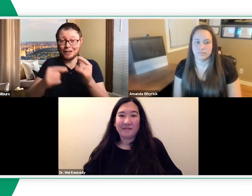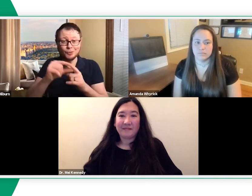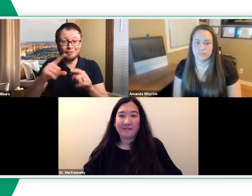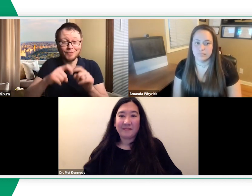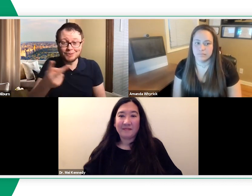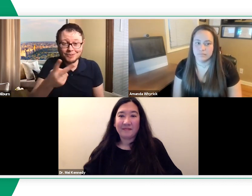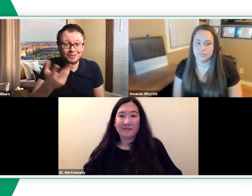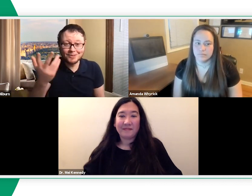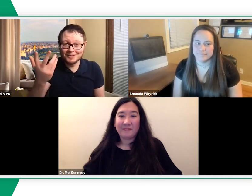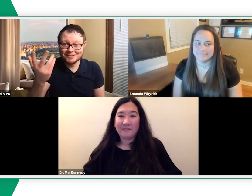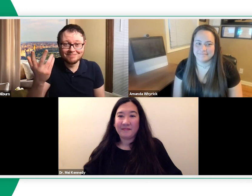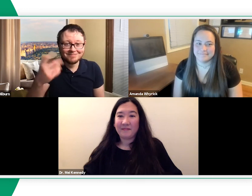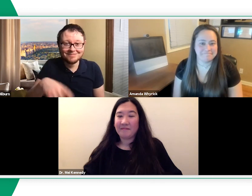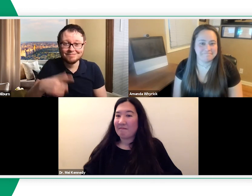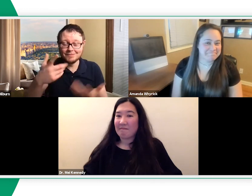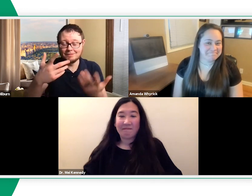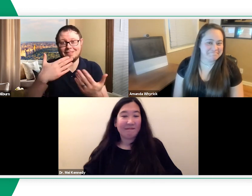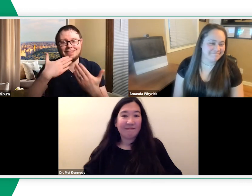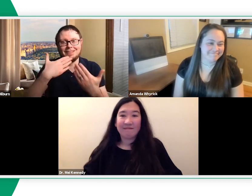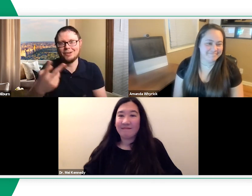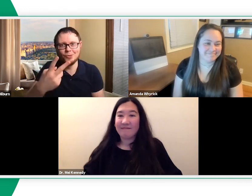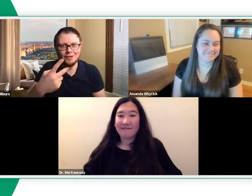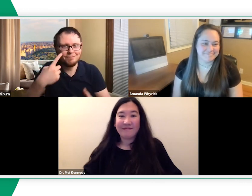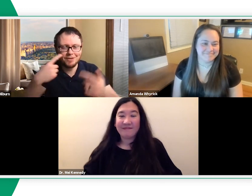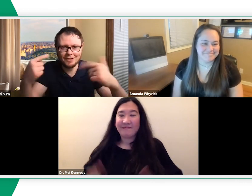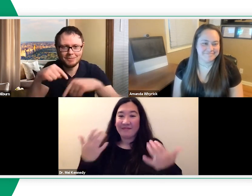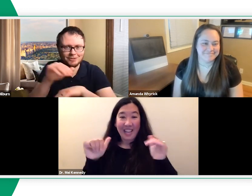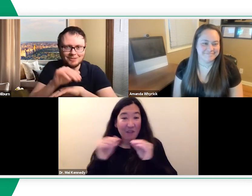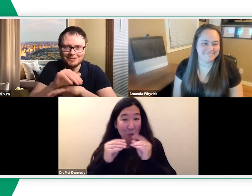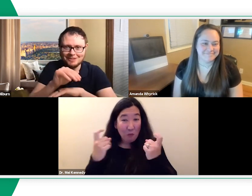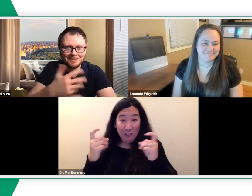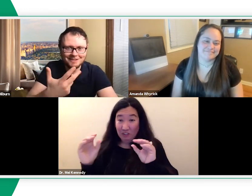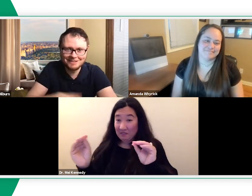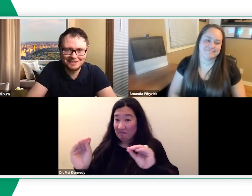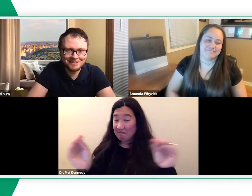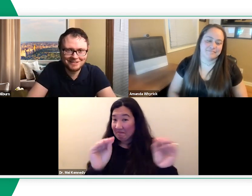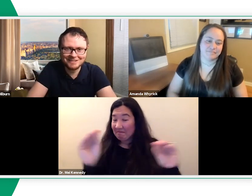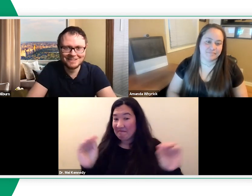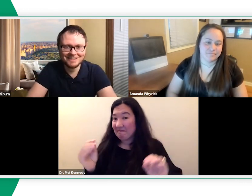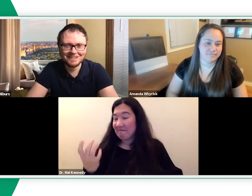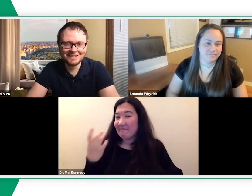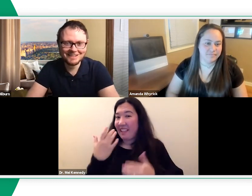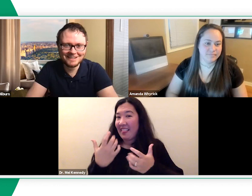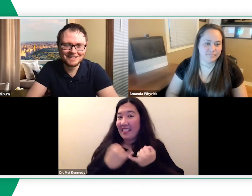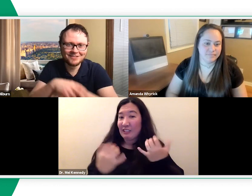Well, any parting words from either of you? Thank you both so much for coming tonight. >>DR. MEI KENNEDY: Are there any other questions